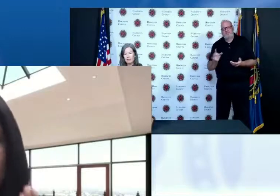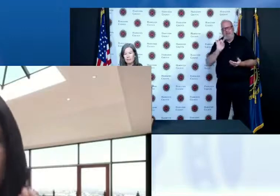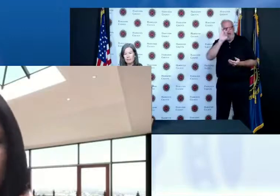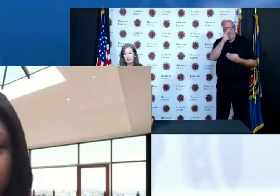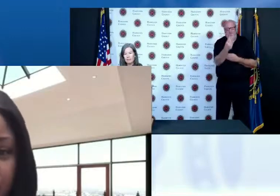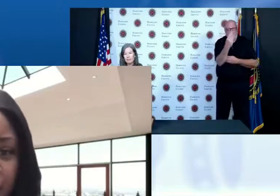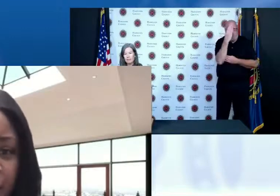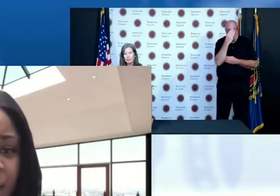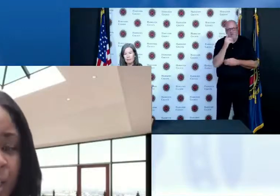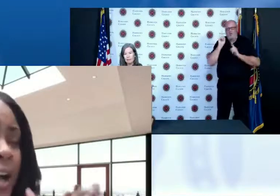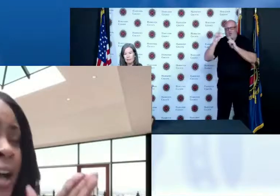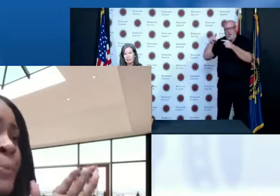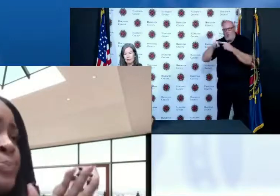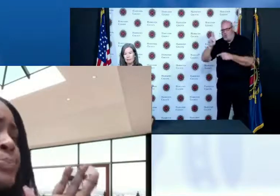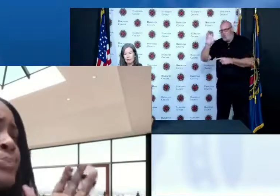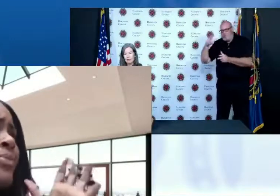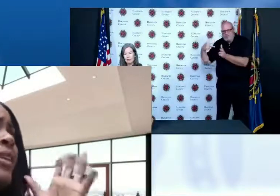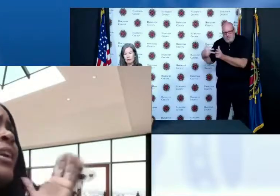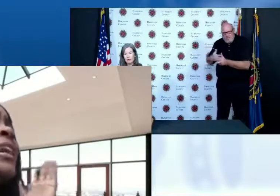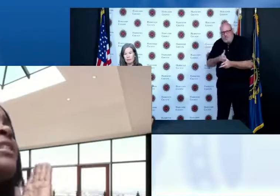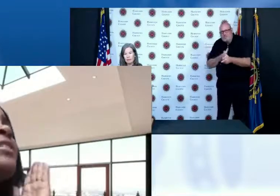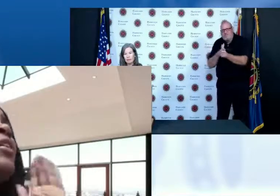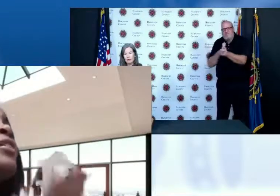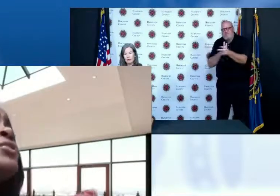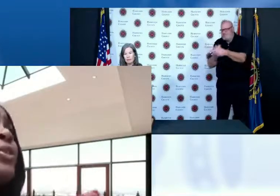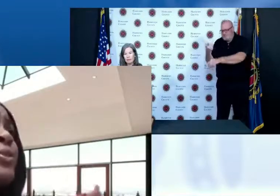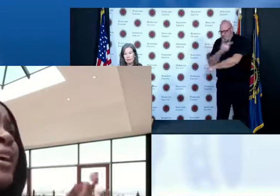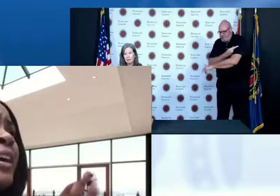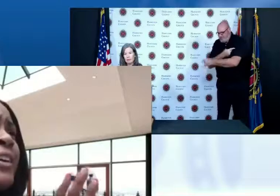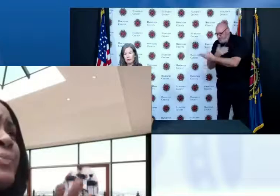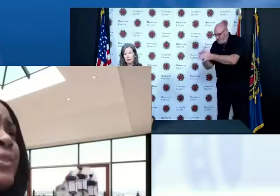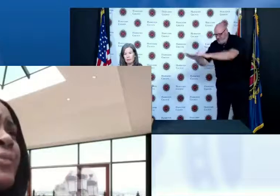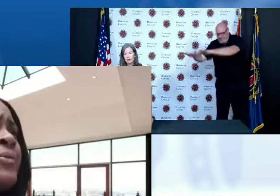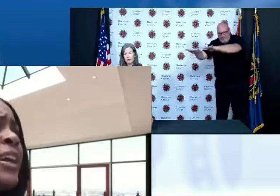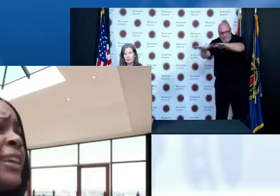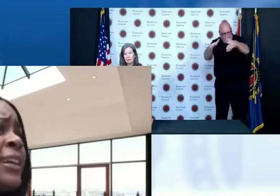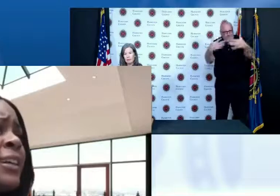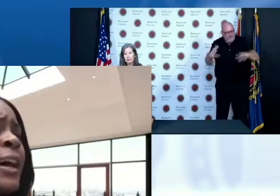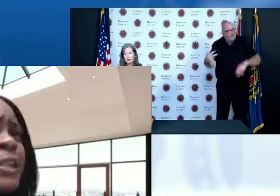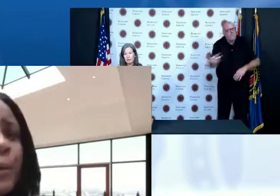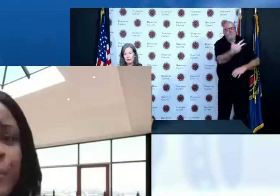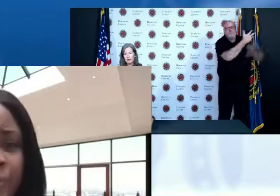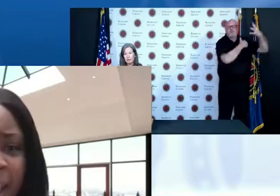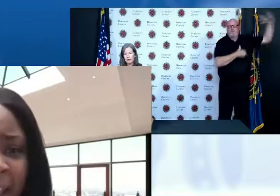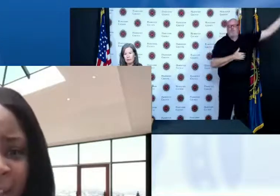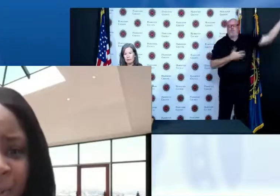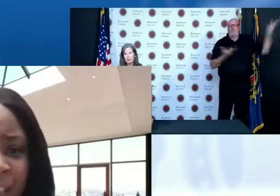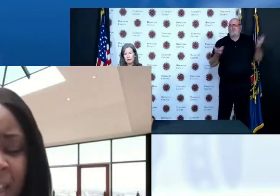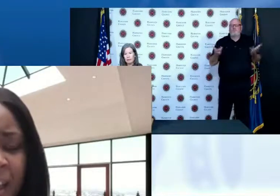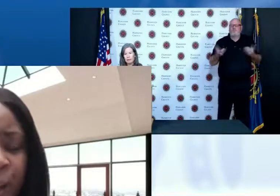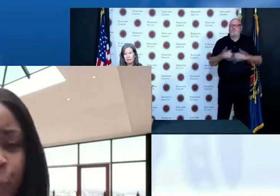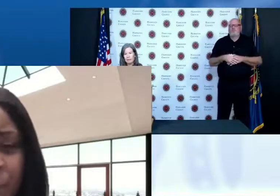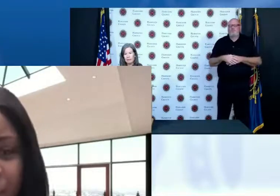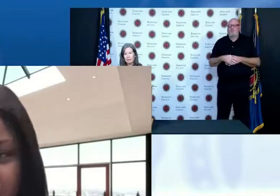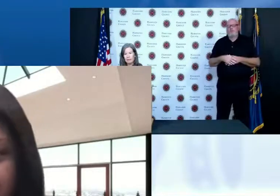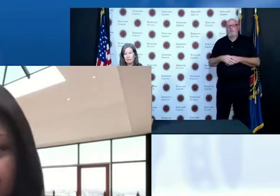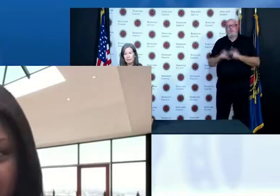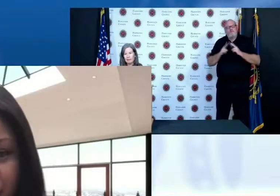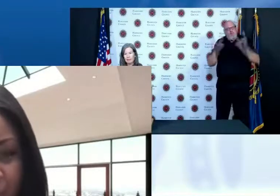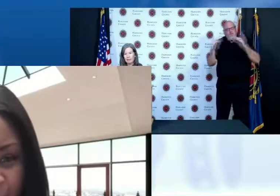really quickly and it's also very hospitable they have wi-fi if you're anything like me we